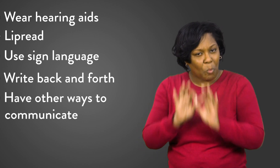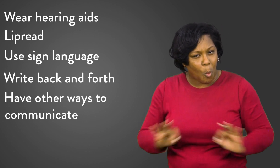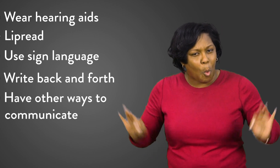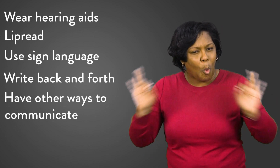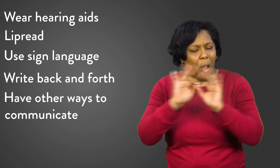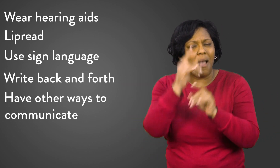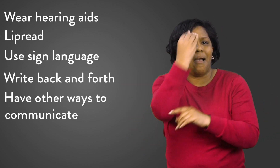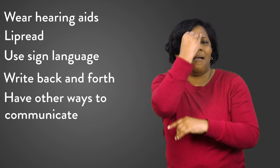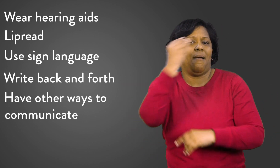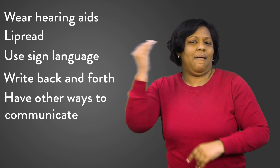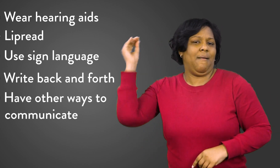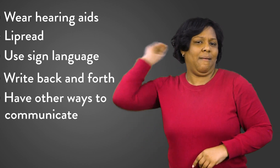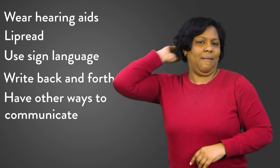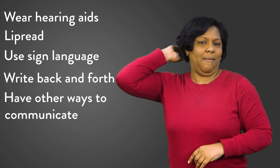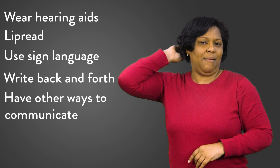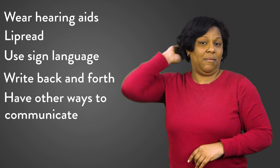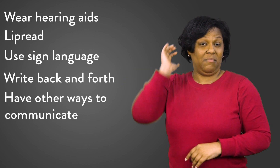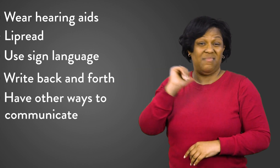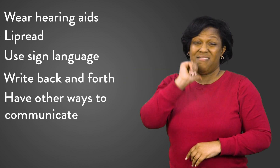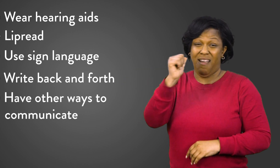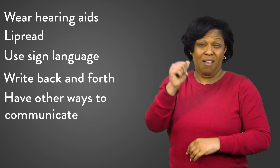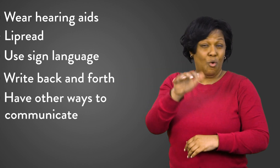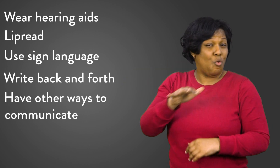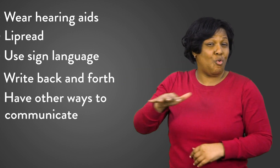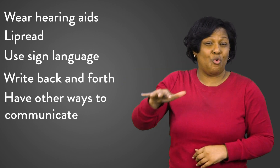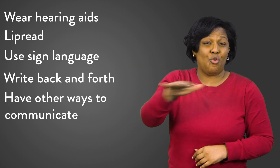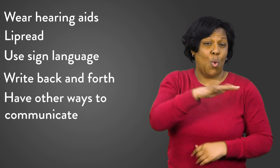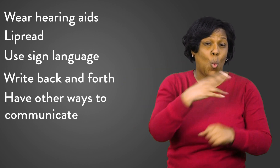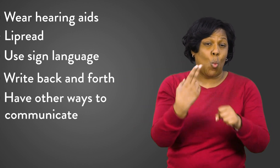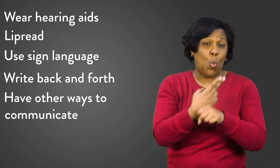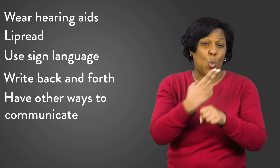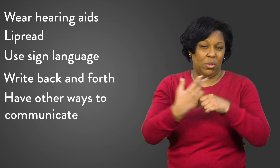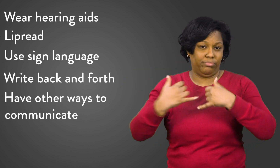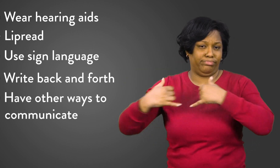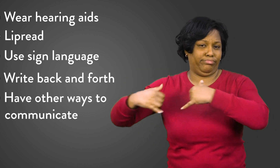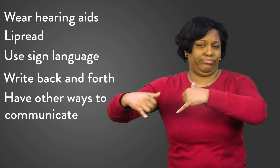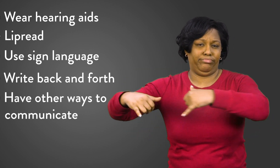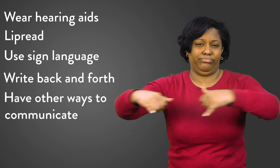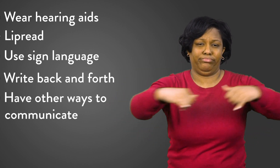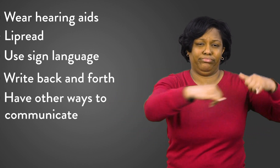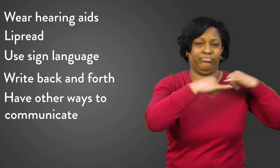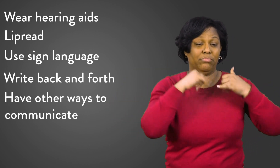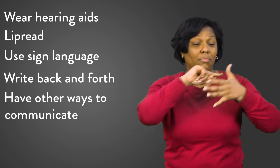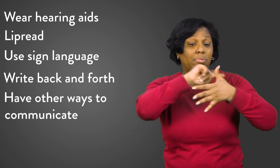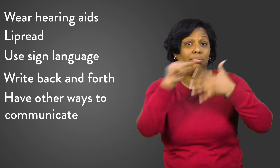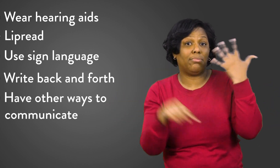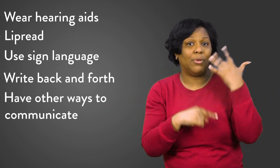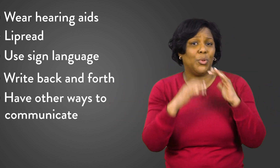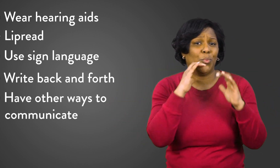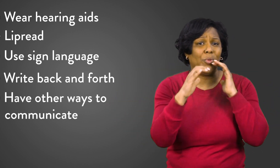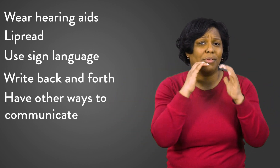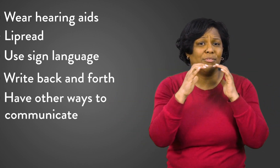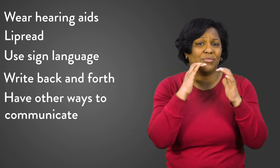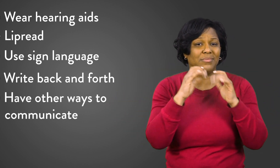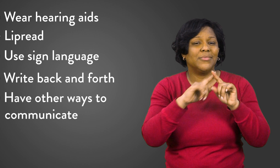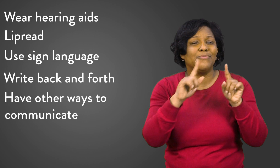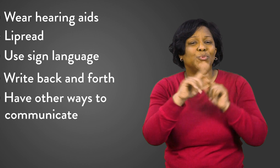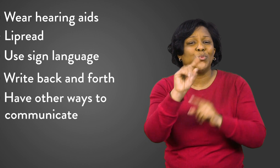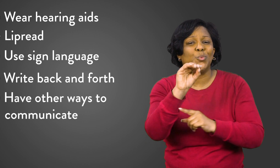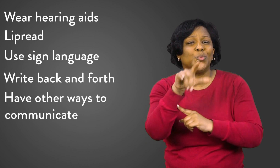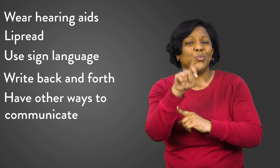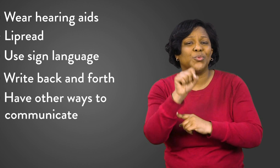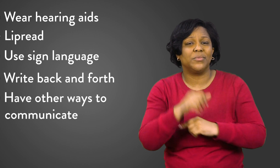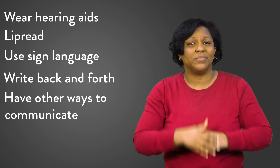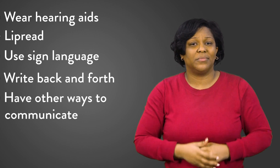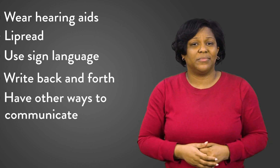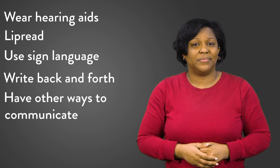It is important to keep in mind that not everyone uses all of these communication tools.